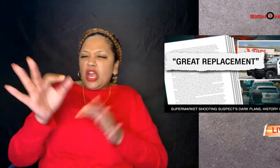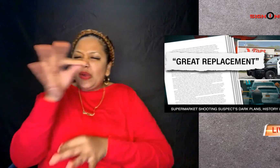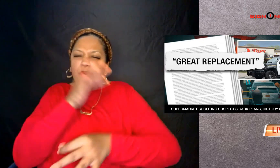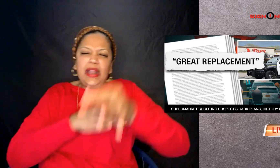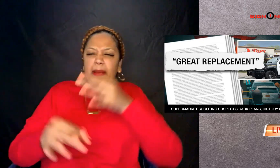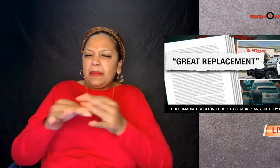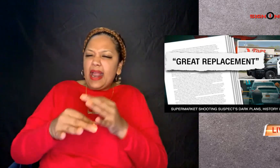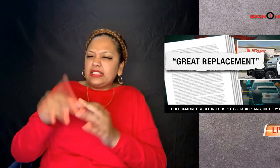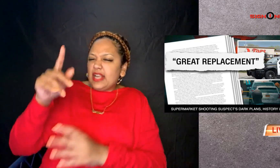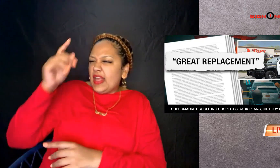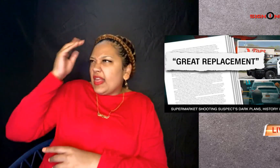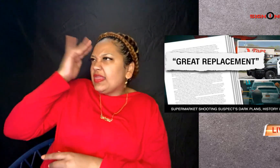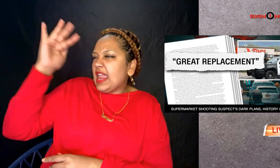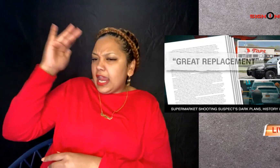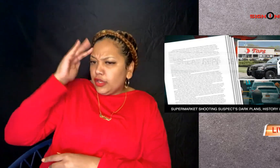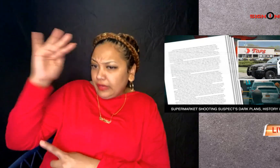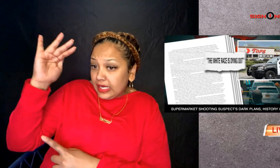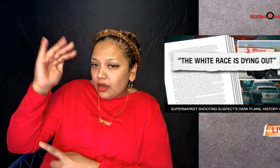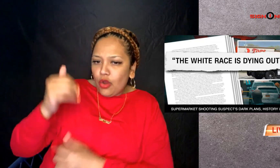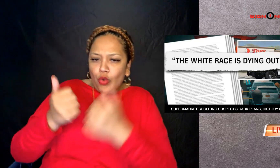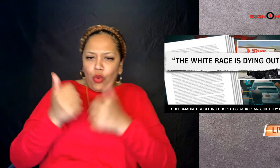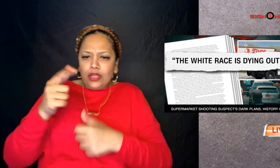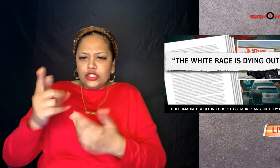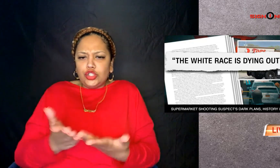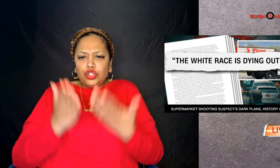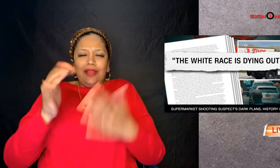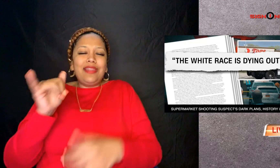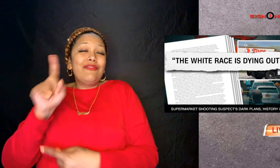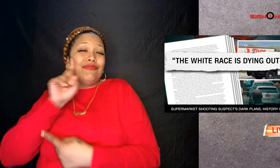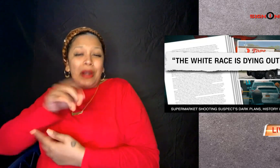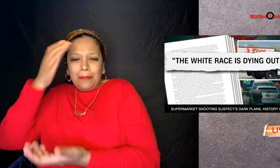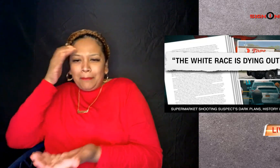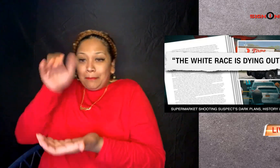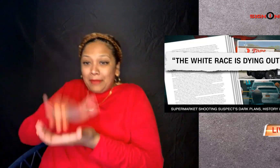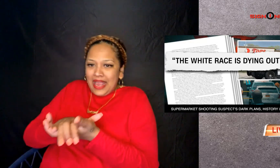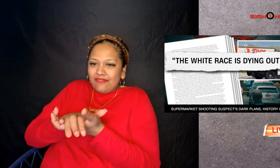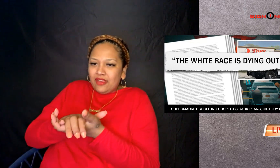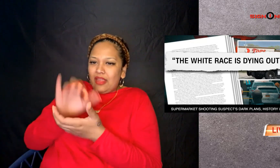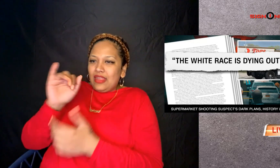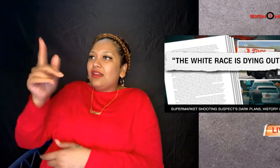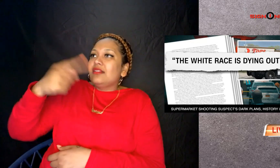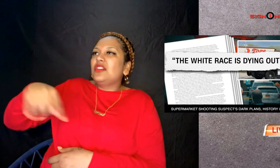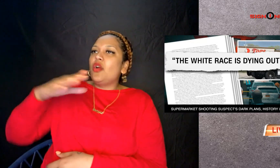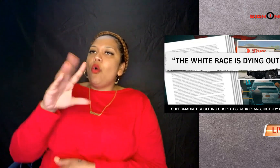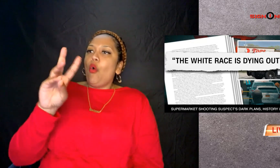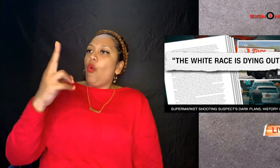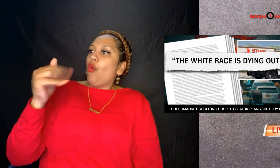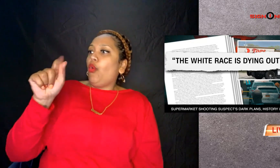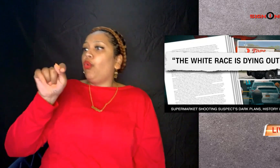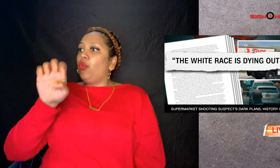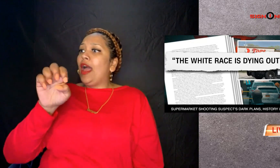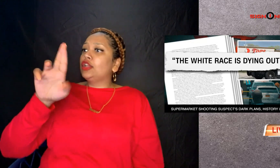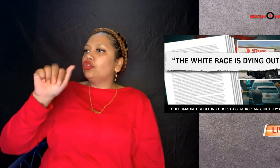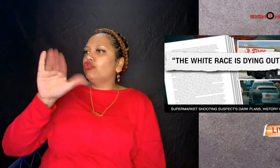message boards describing the great replacement theory which suggests the false belief that